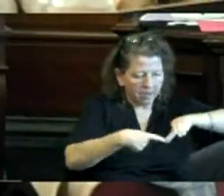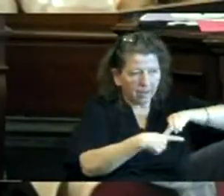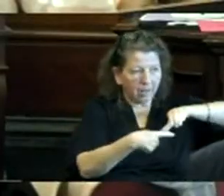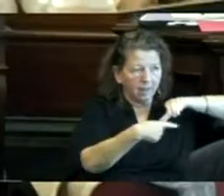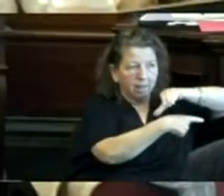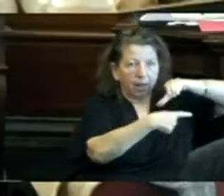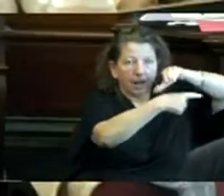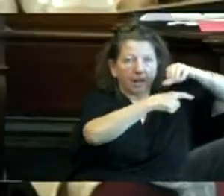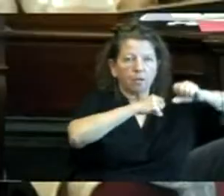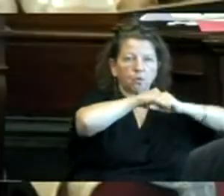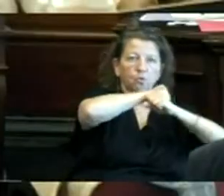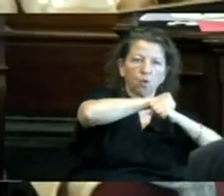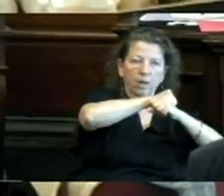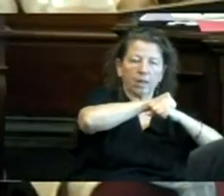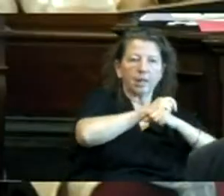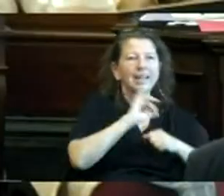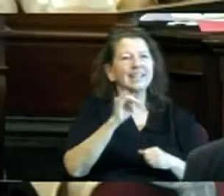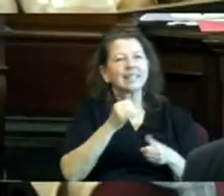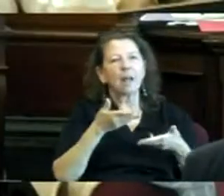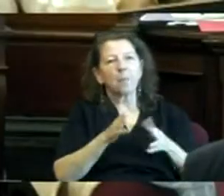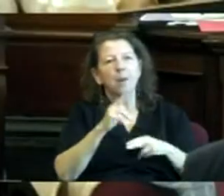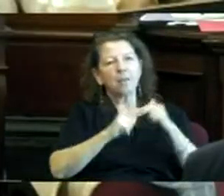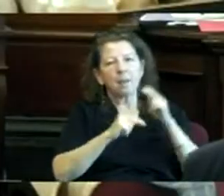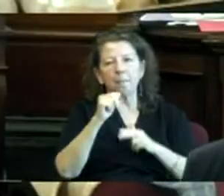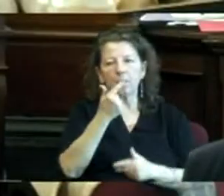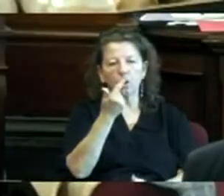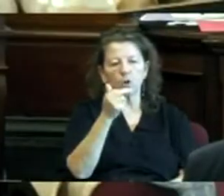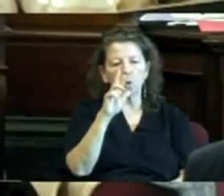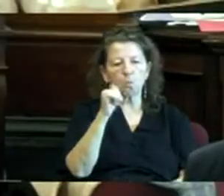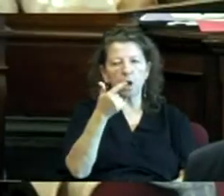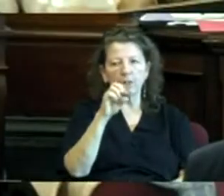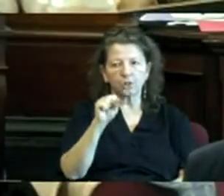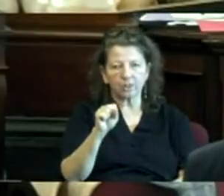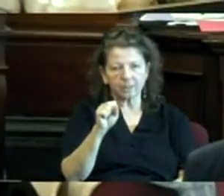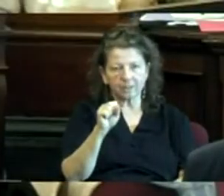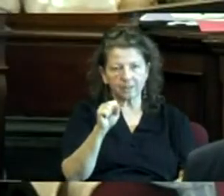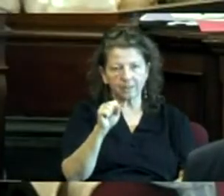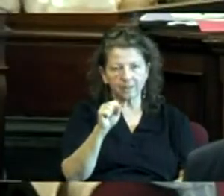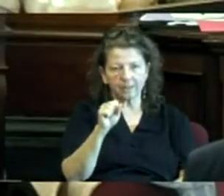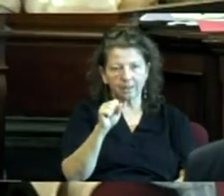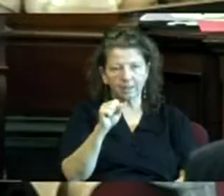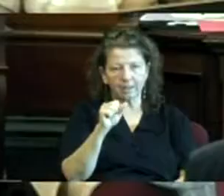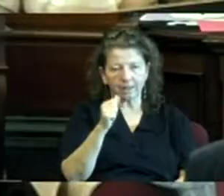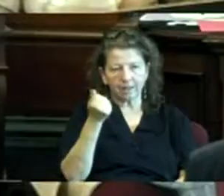tensioned after the concrete is put in place. And that's what gives it its structural